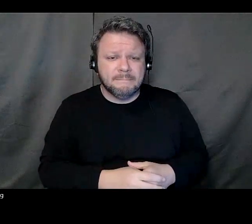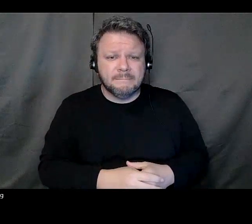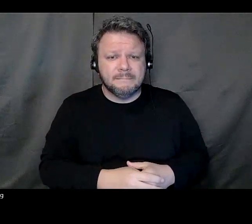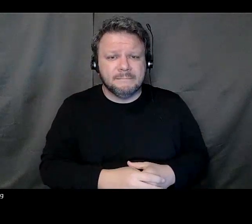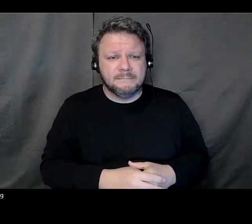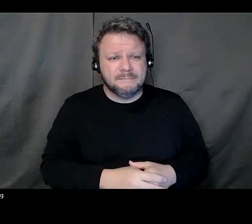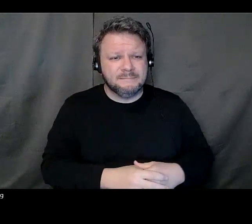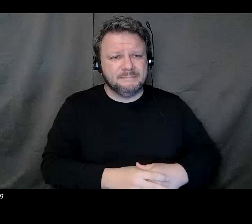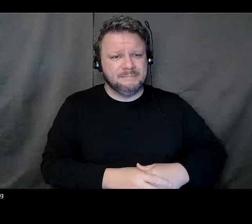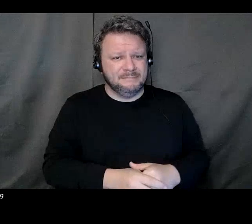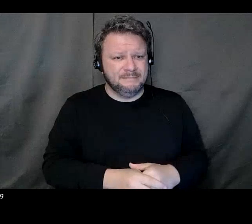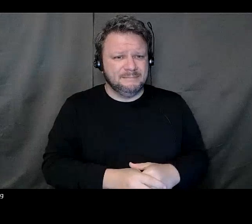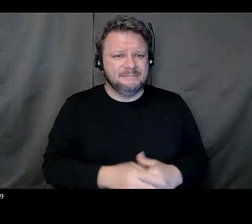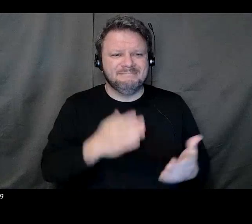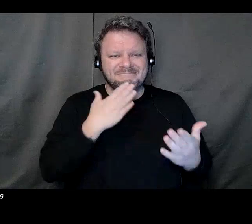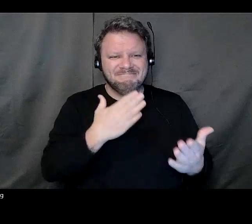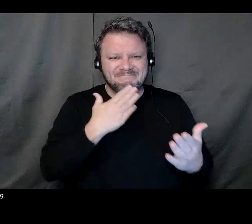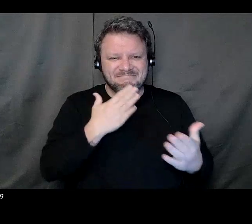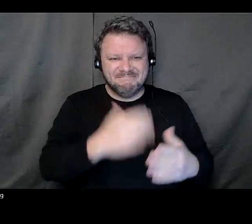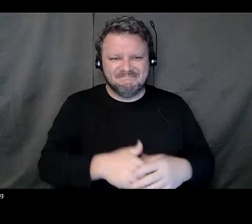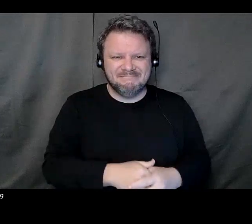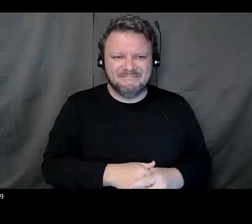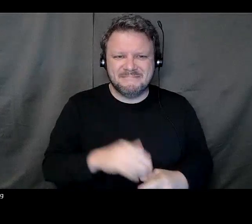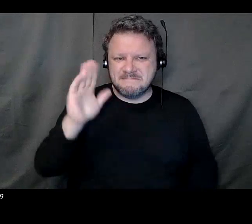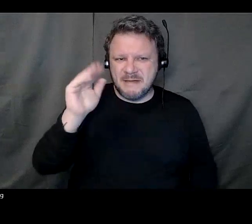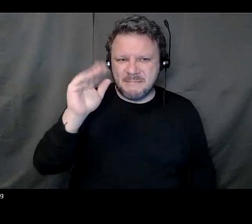You're quite welcome. Thank you. Bye bye. Thank you.